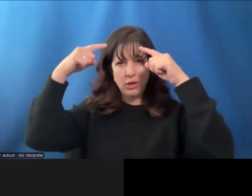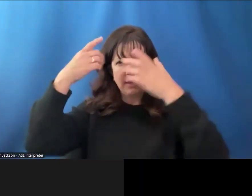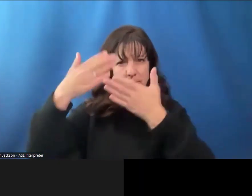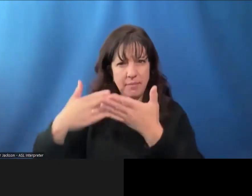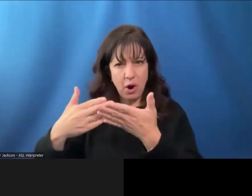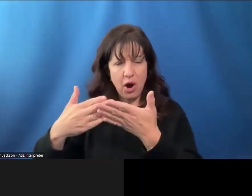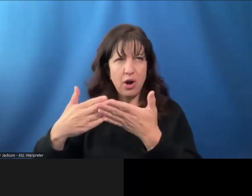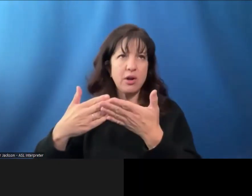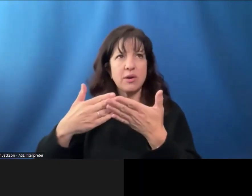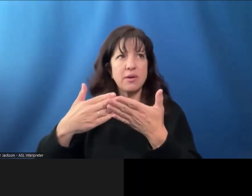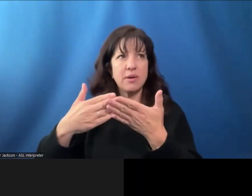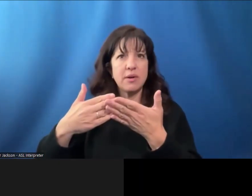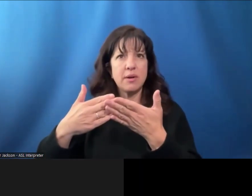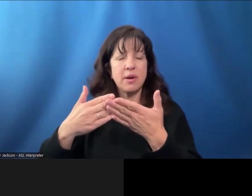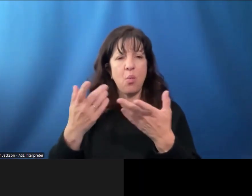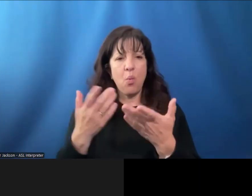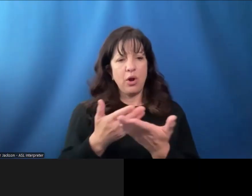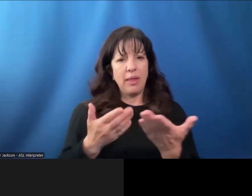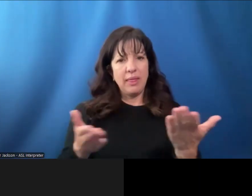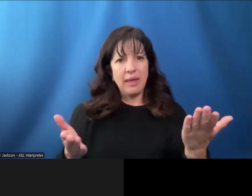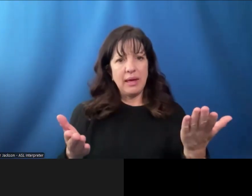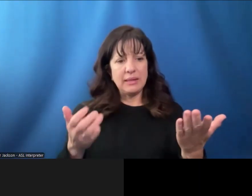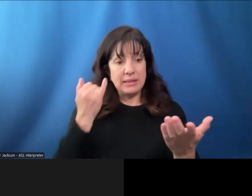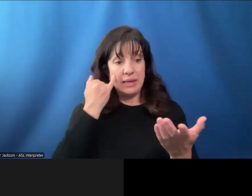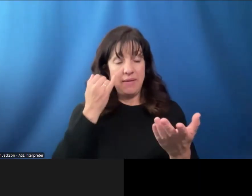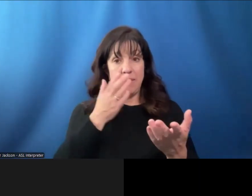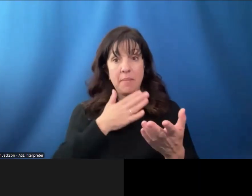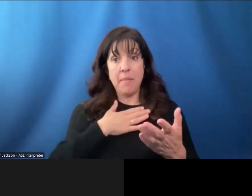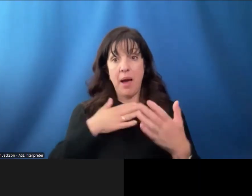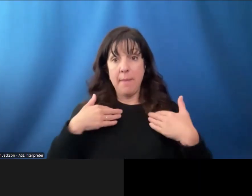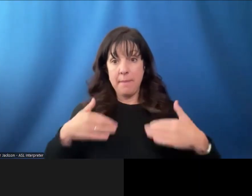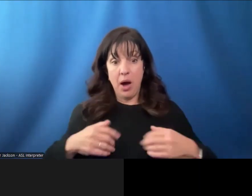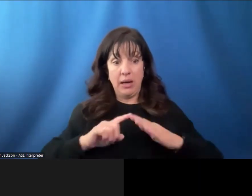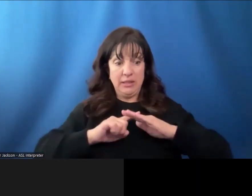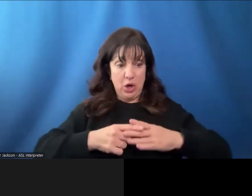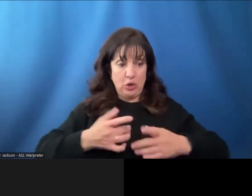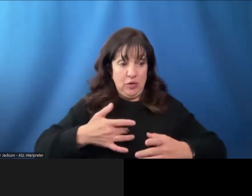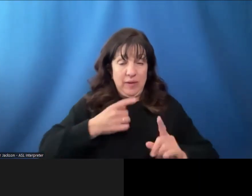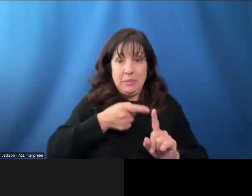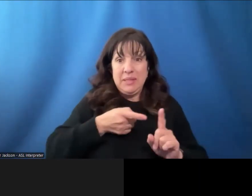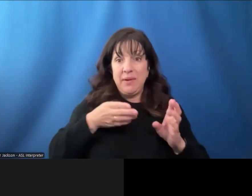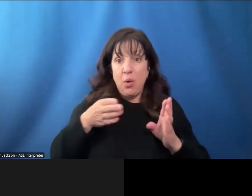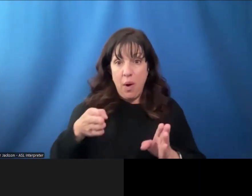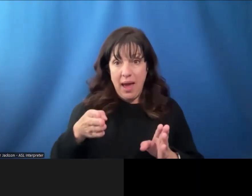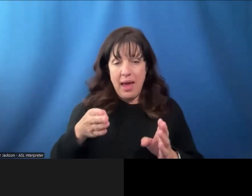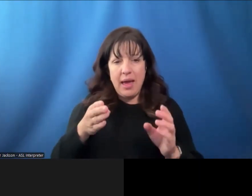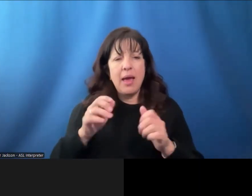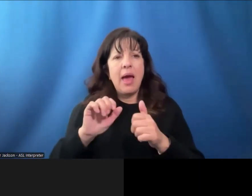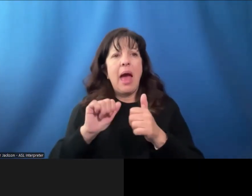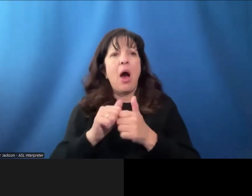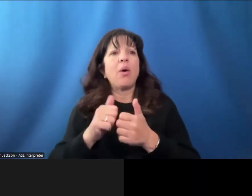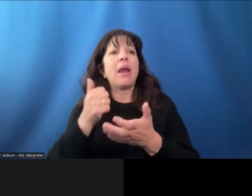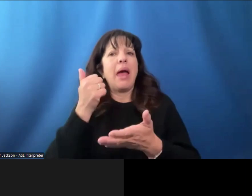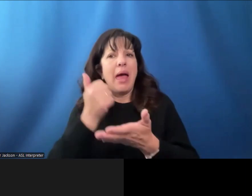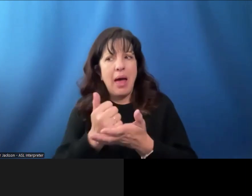how? What are things that like, if my body starts to feel a certain way I can do to my body. And so sometimes we have to go